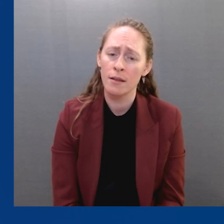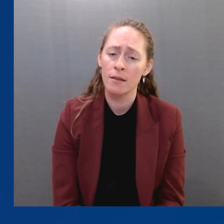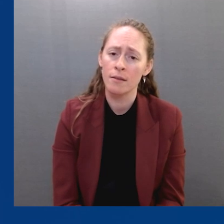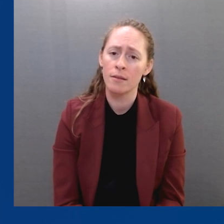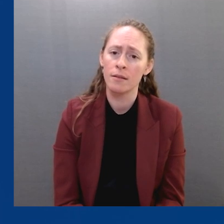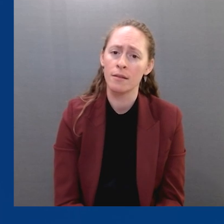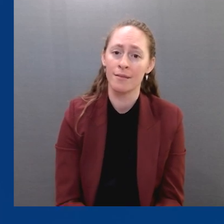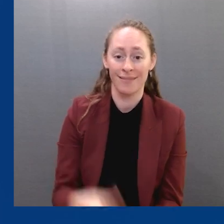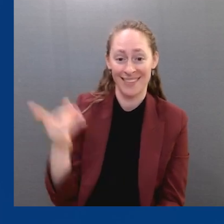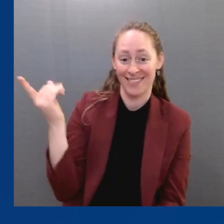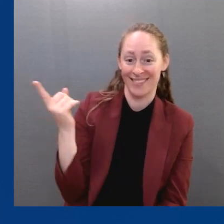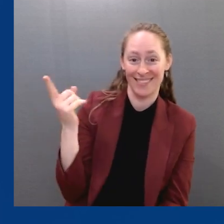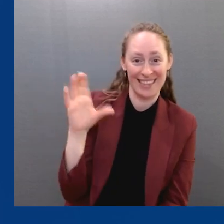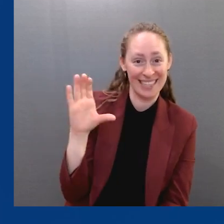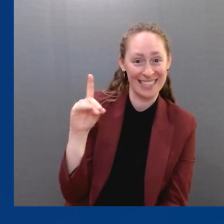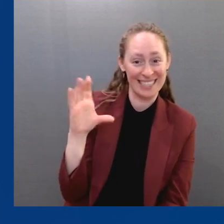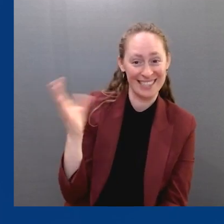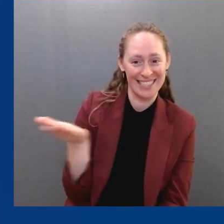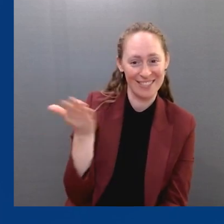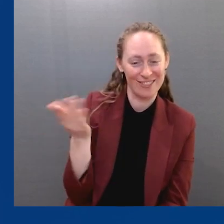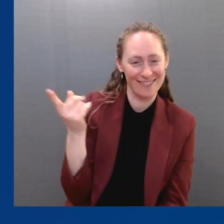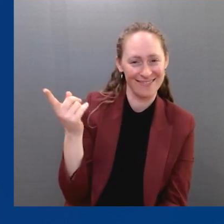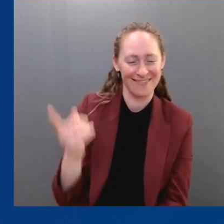who can certainly talk about it from a CDC perspective.